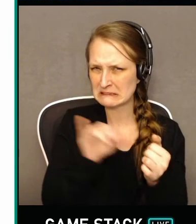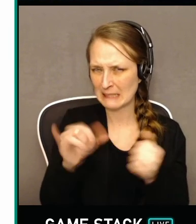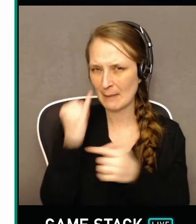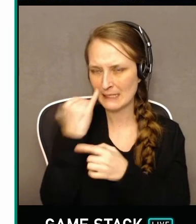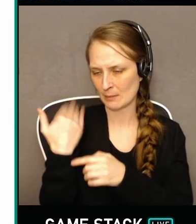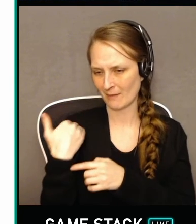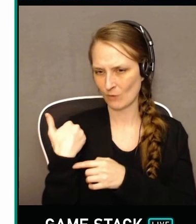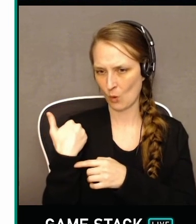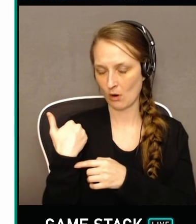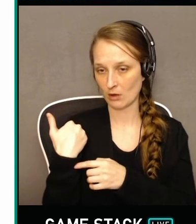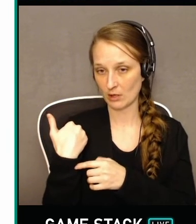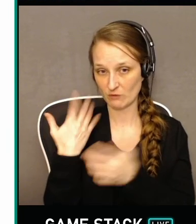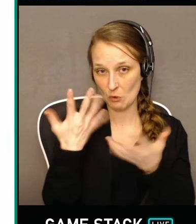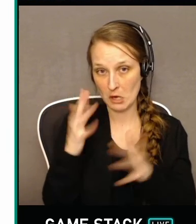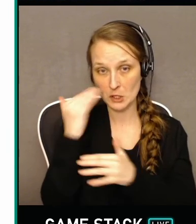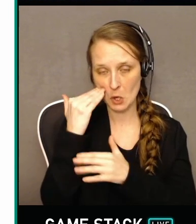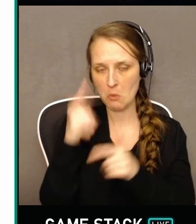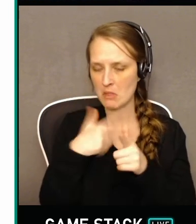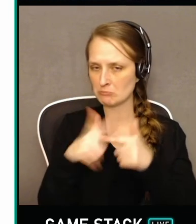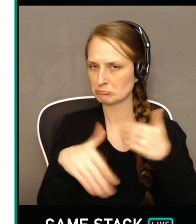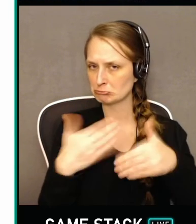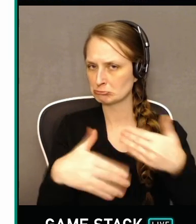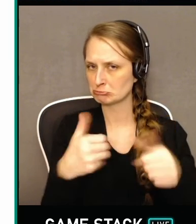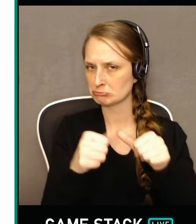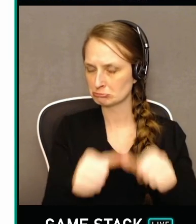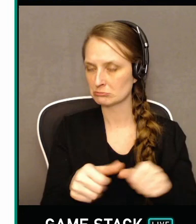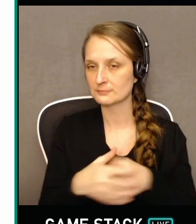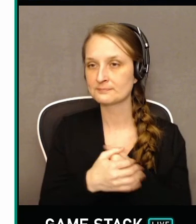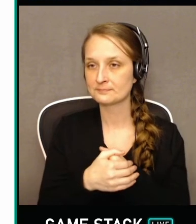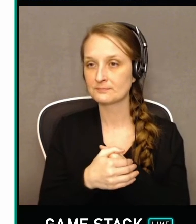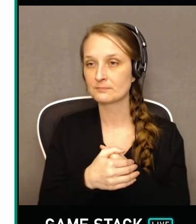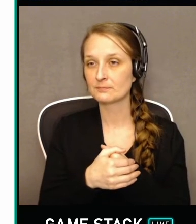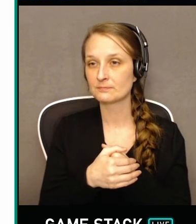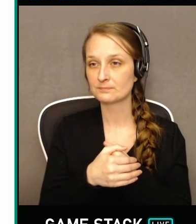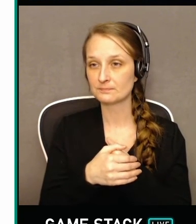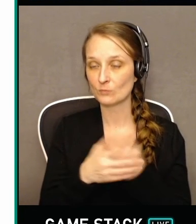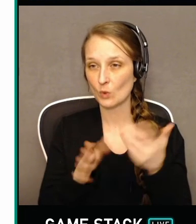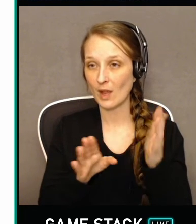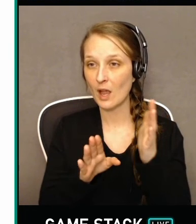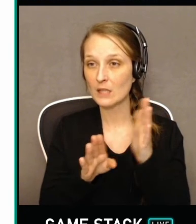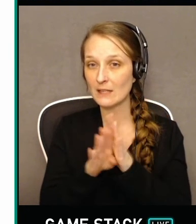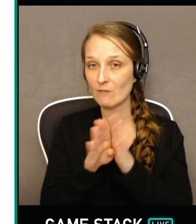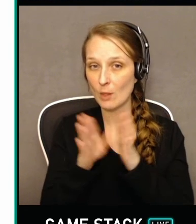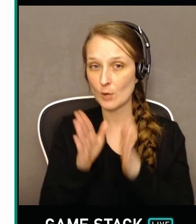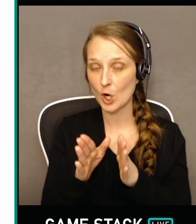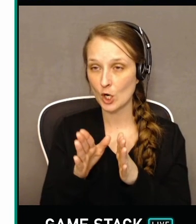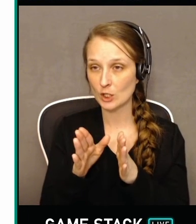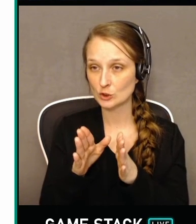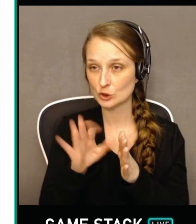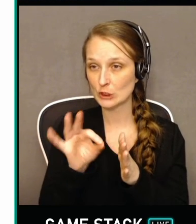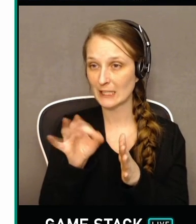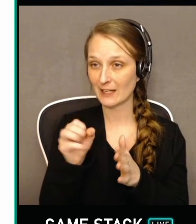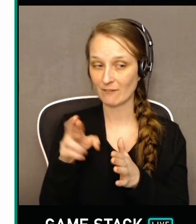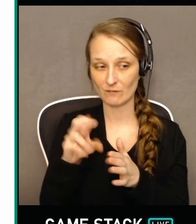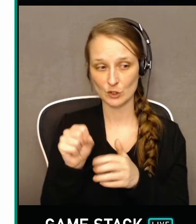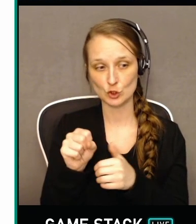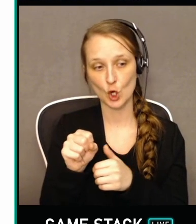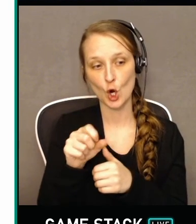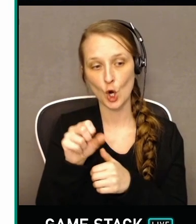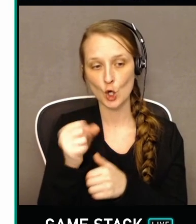please carry on. At the bottom we see a developer taking a feature level 12 2 is supported. With the new Agility SDK you can